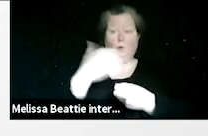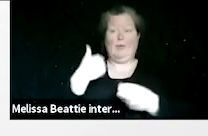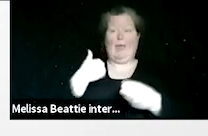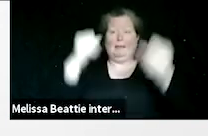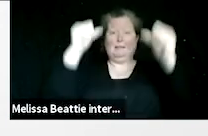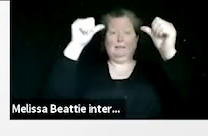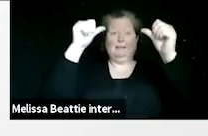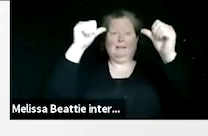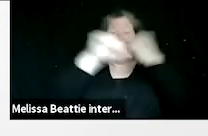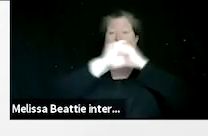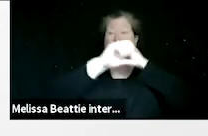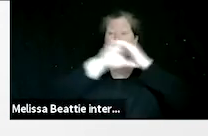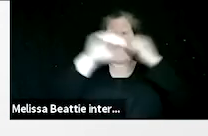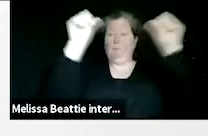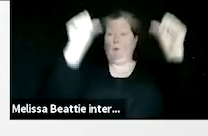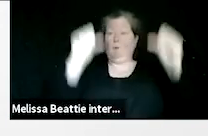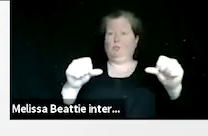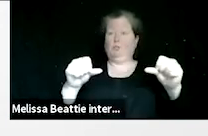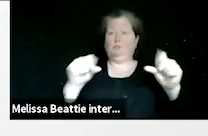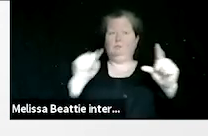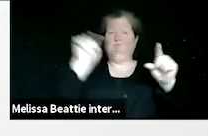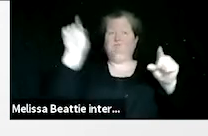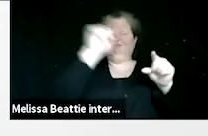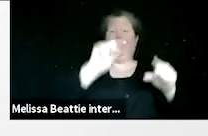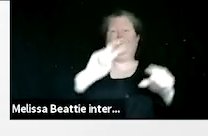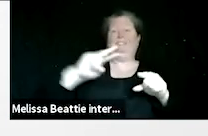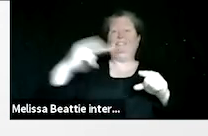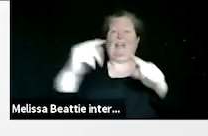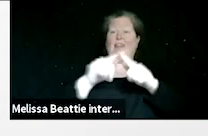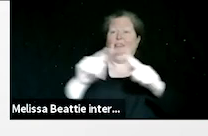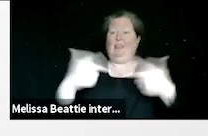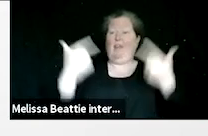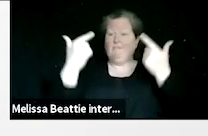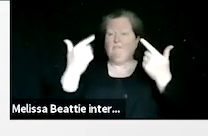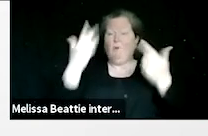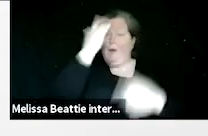in Second Life as well, you know, just because when people are going to Rick Mislan: Add question. Yeah. Yeah.